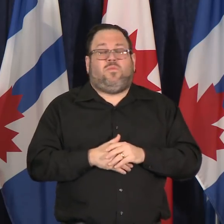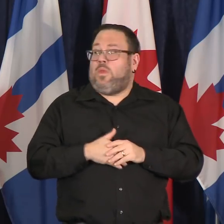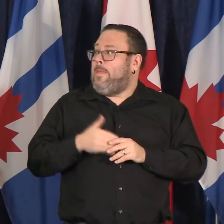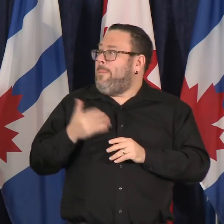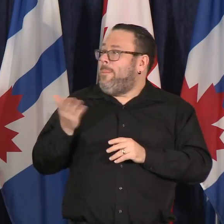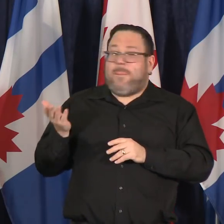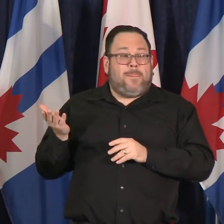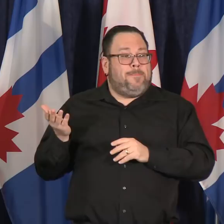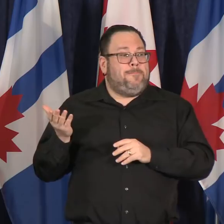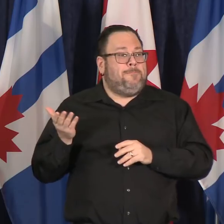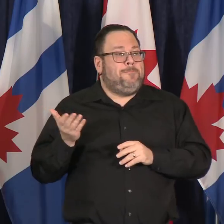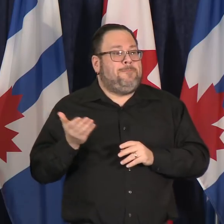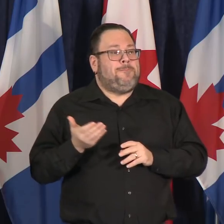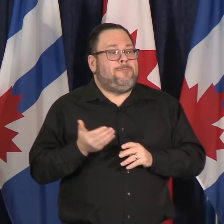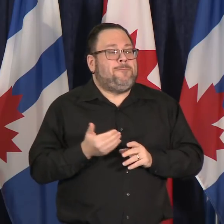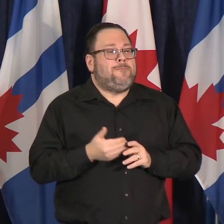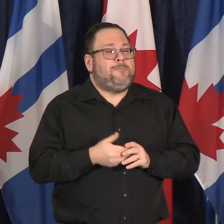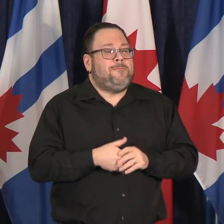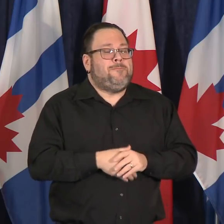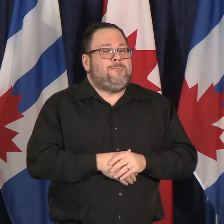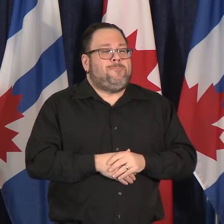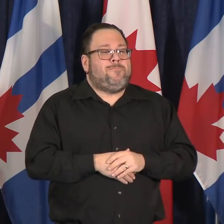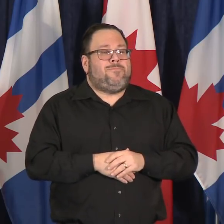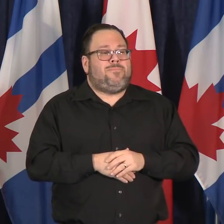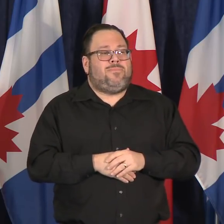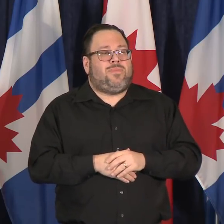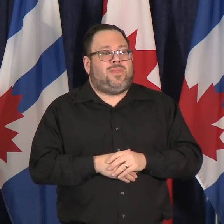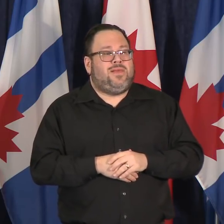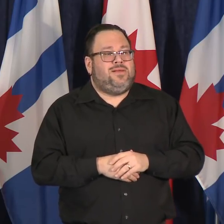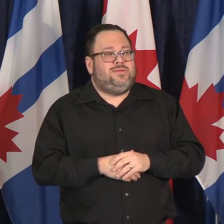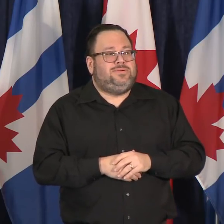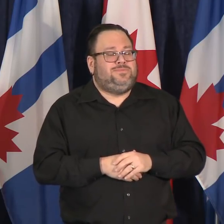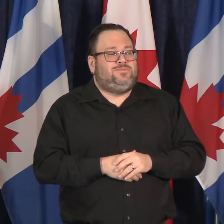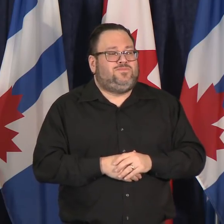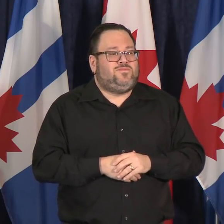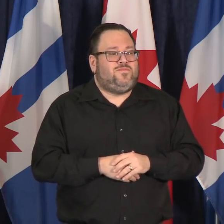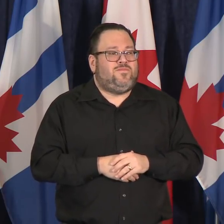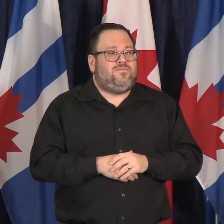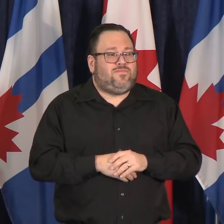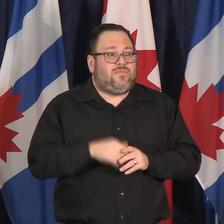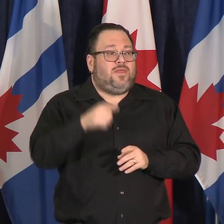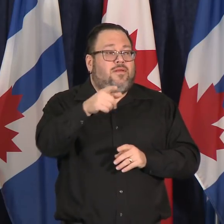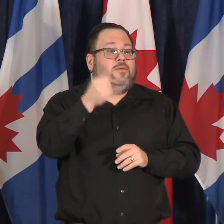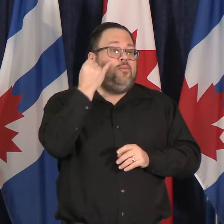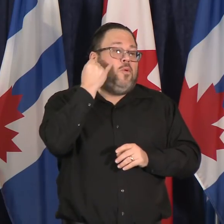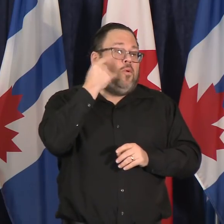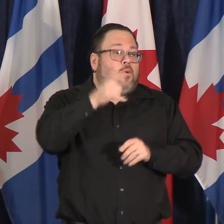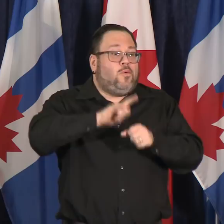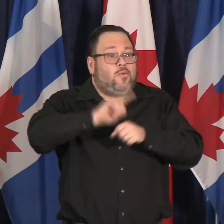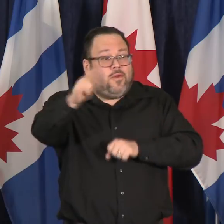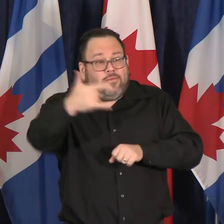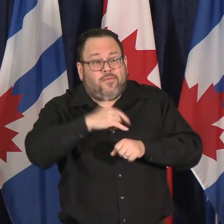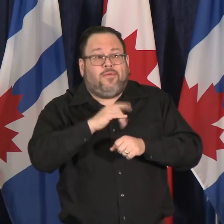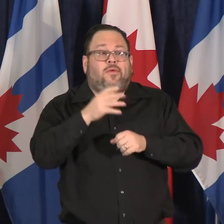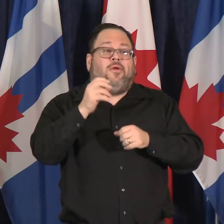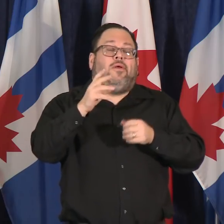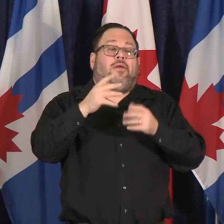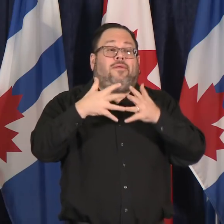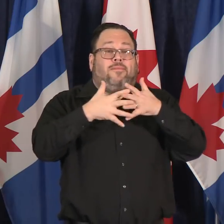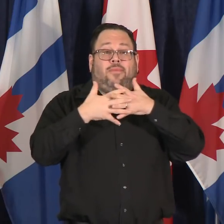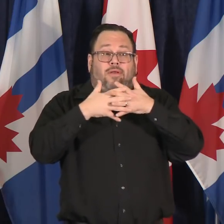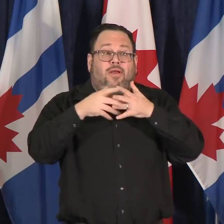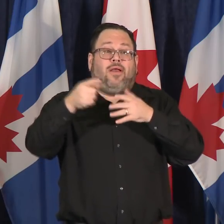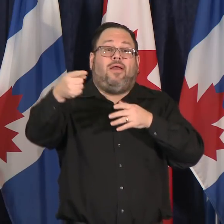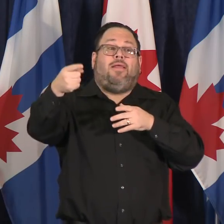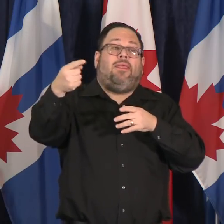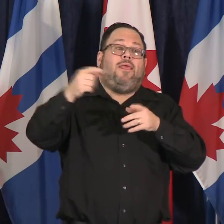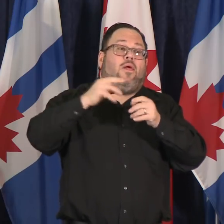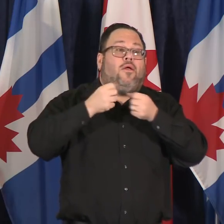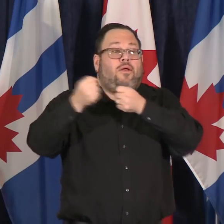after travel including travel to the United States is not social distancing